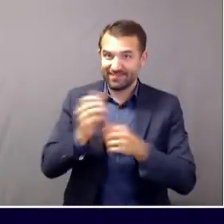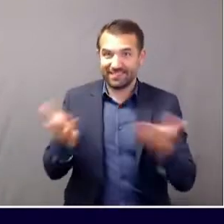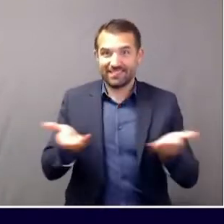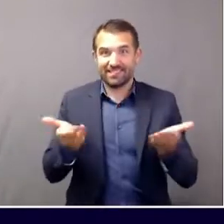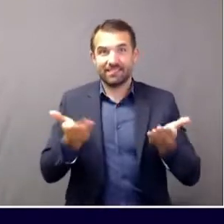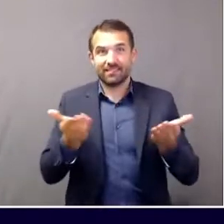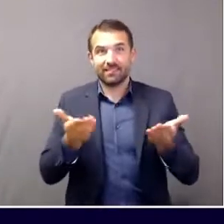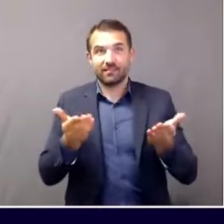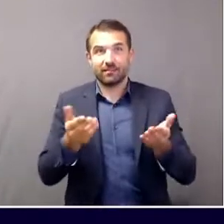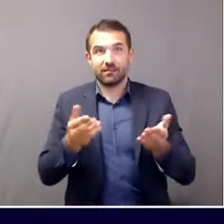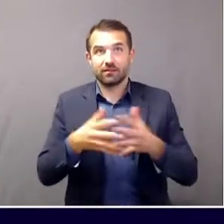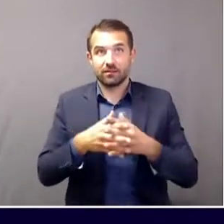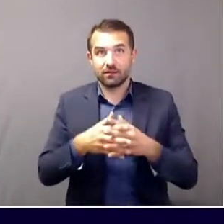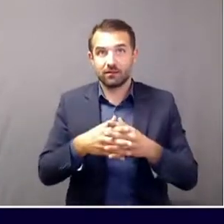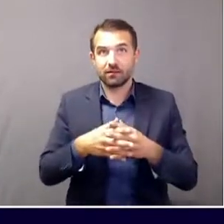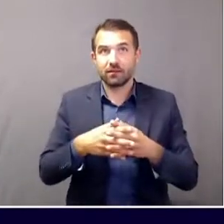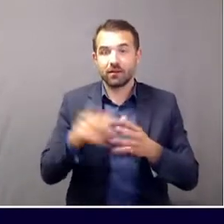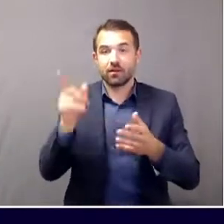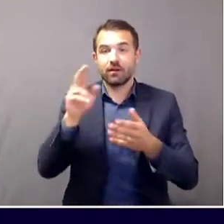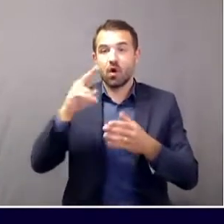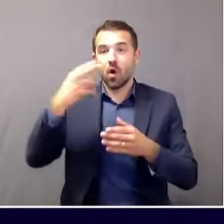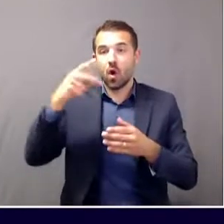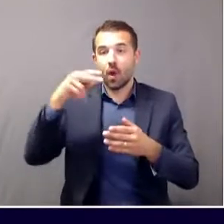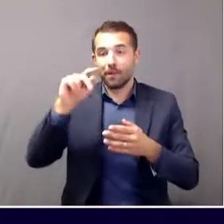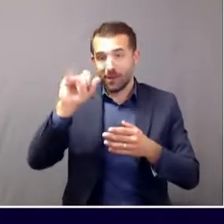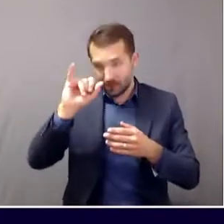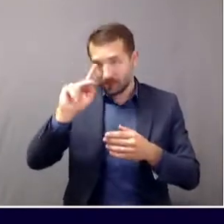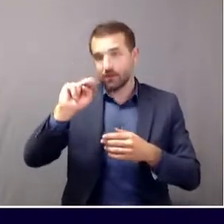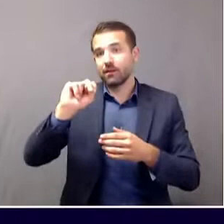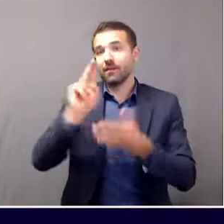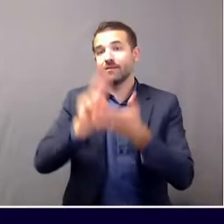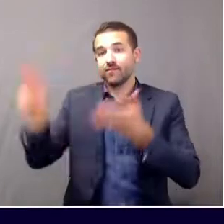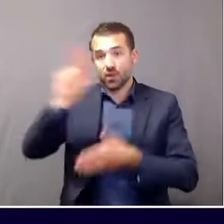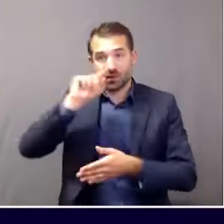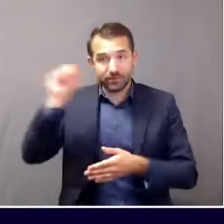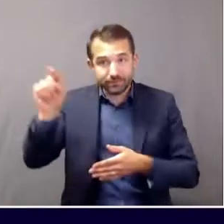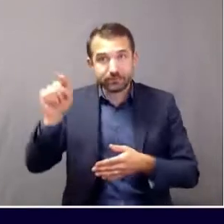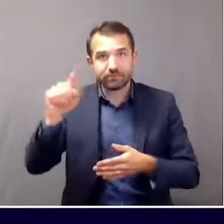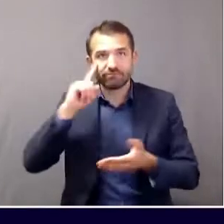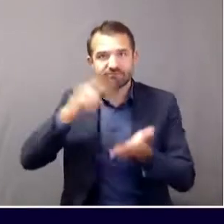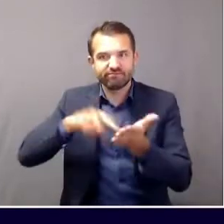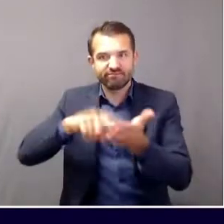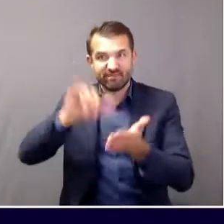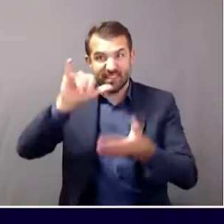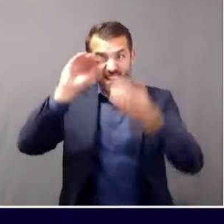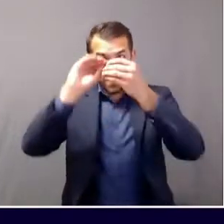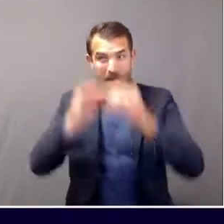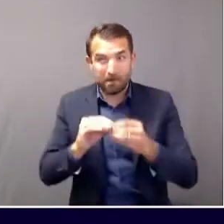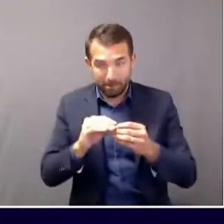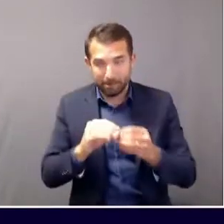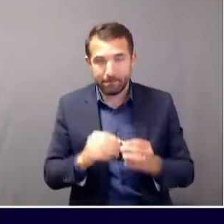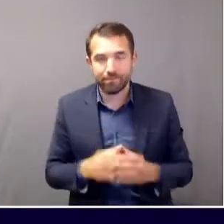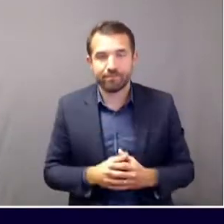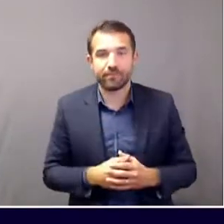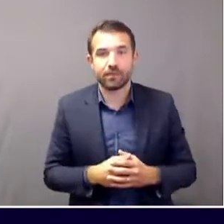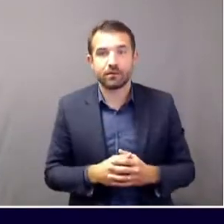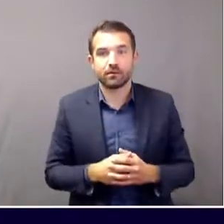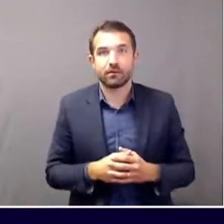cases of code nineteen reported levels that we haven't seen